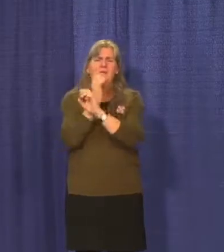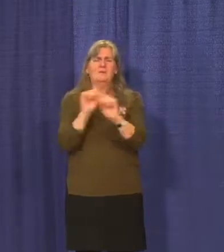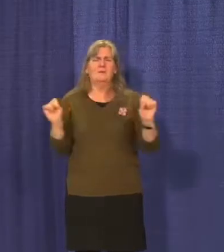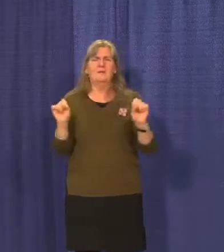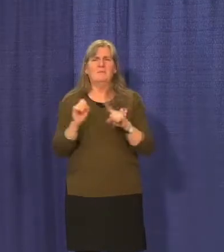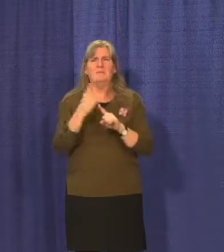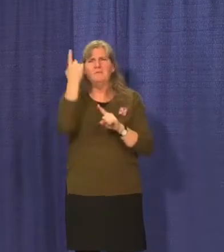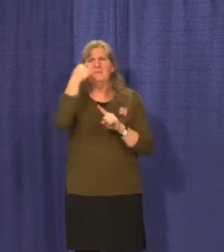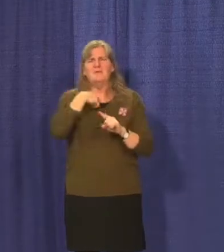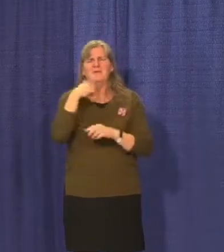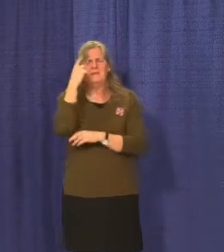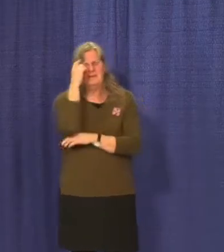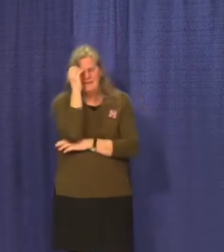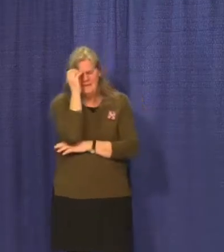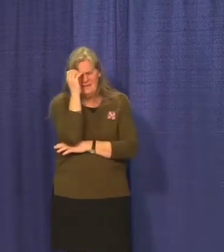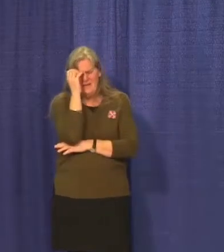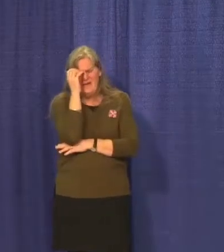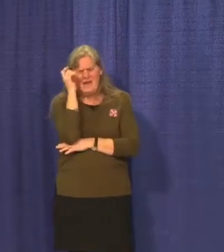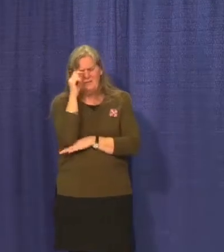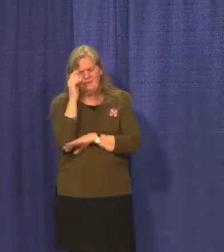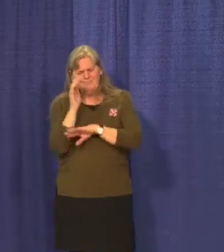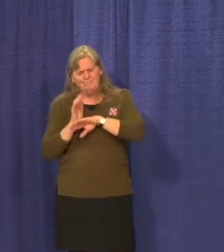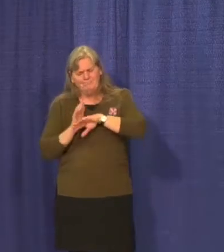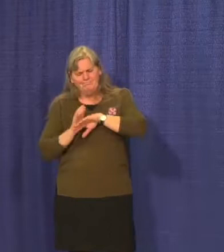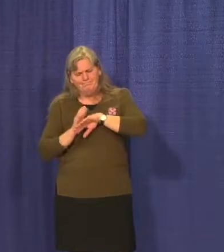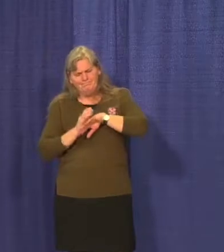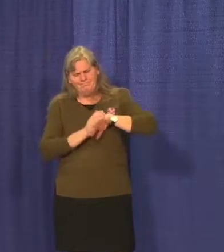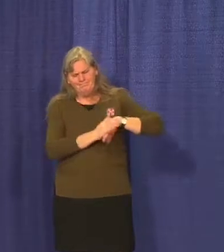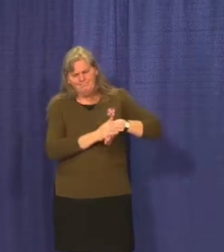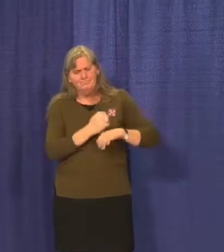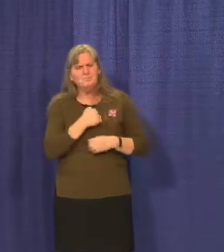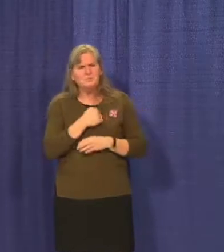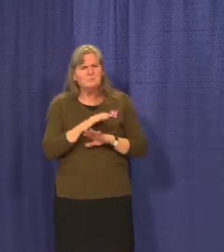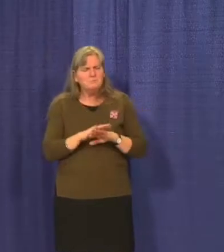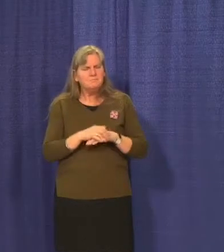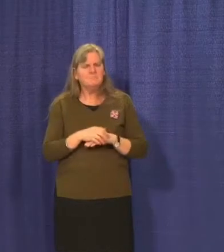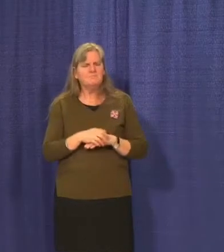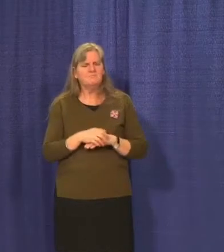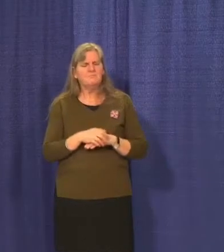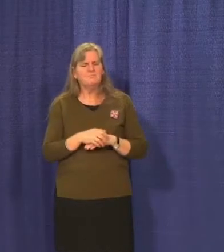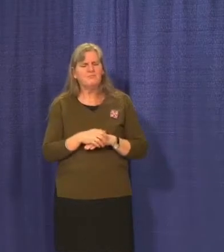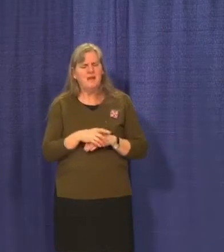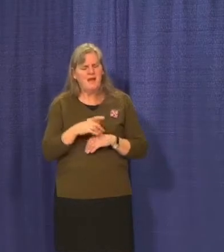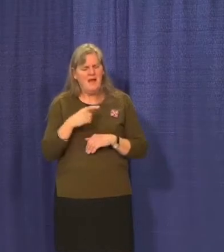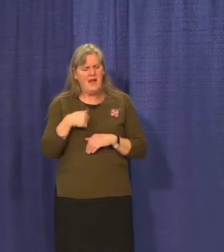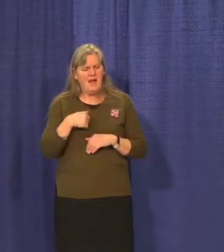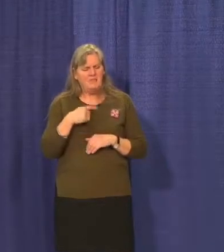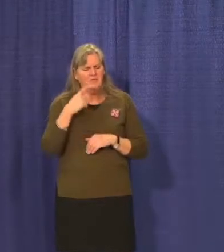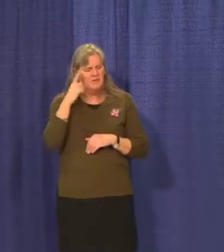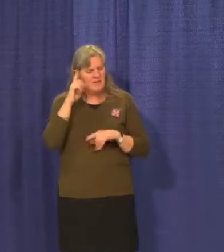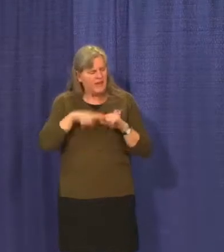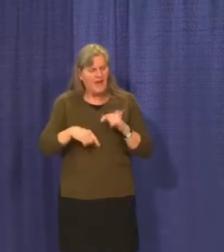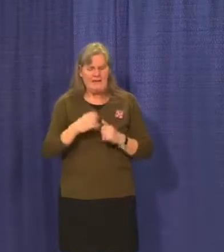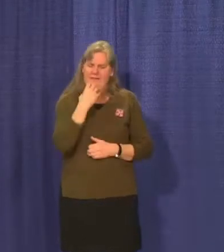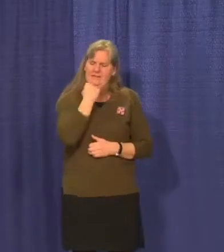doing their job to keep the community safe. We need to get past-- pardon me. We need to get past thinking